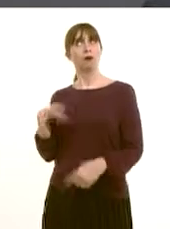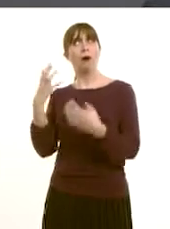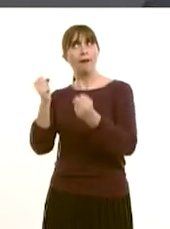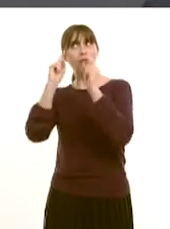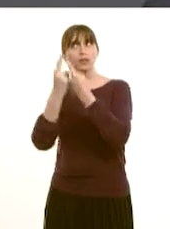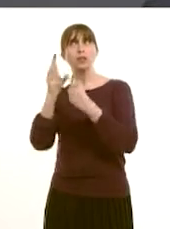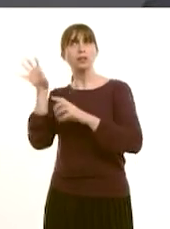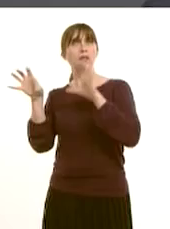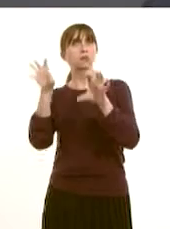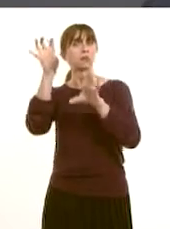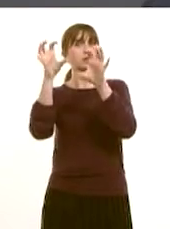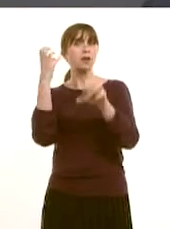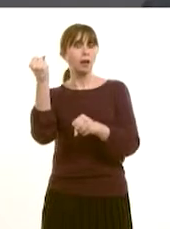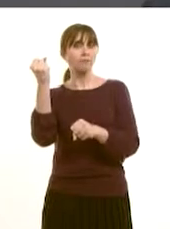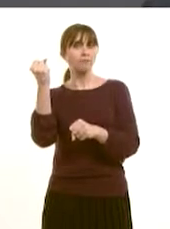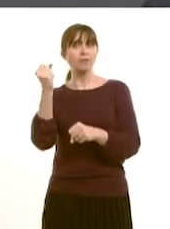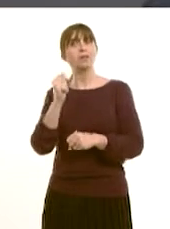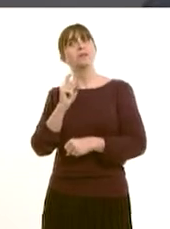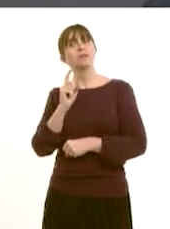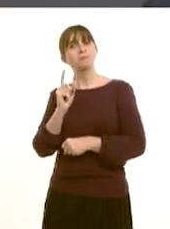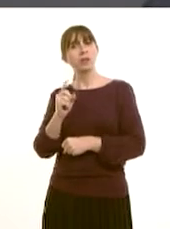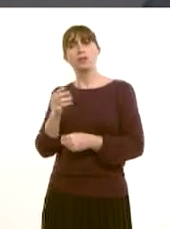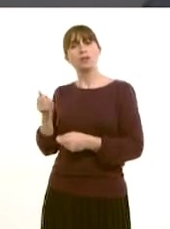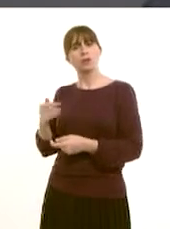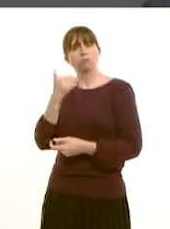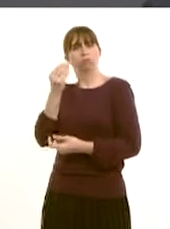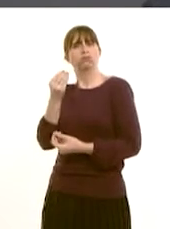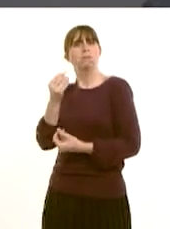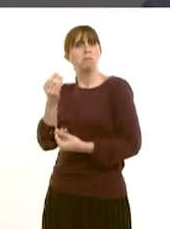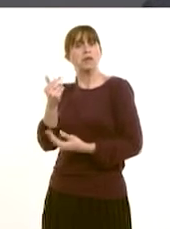all universities have the same levels of reserves as Cardiff University might have.